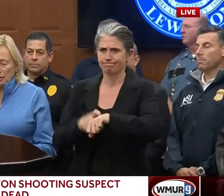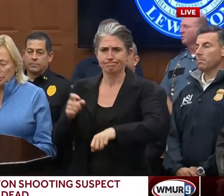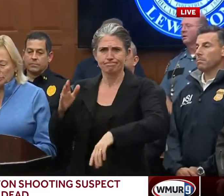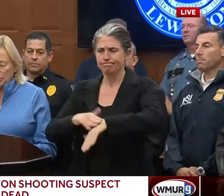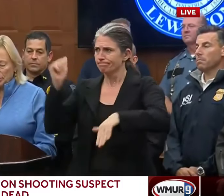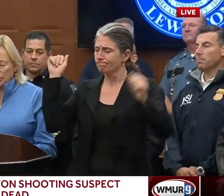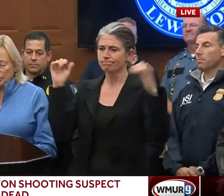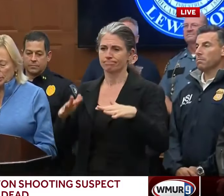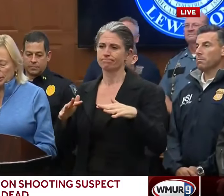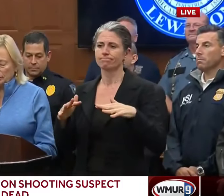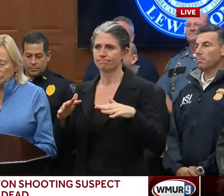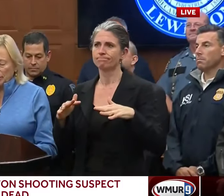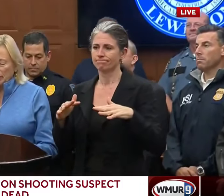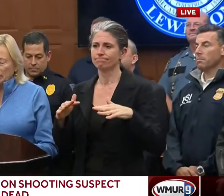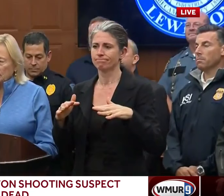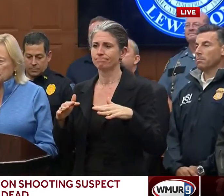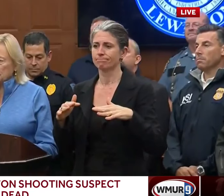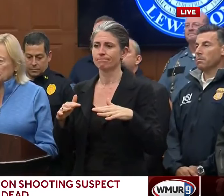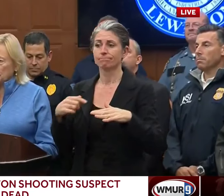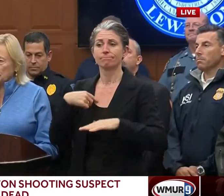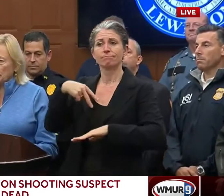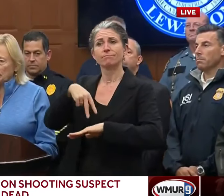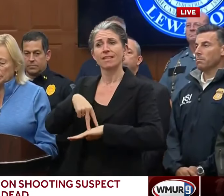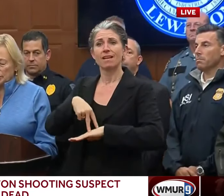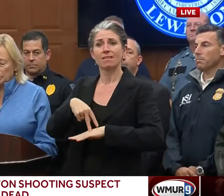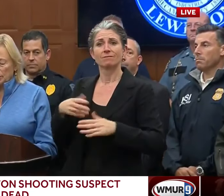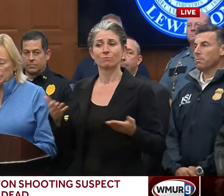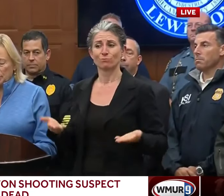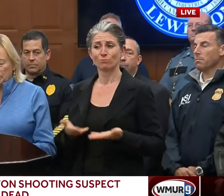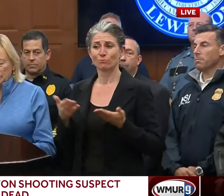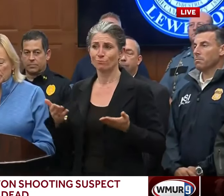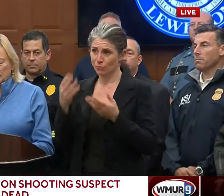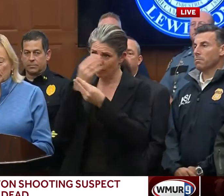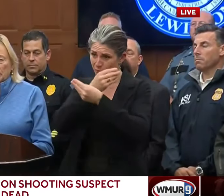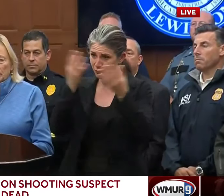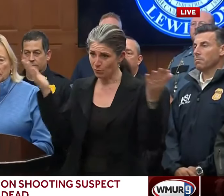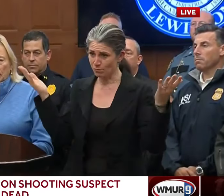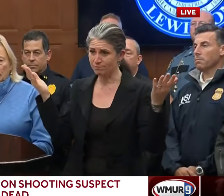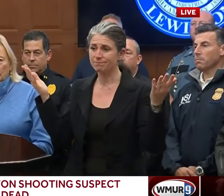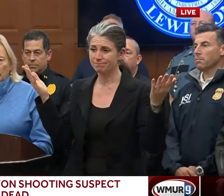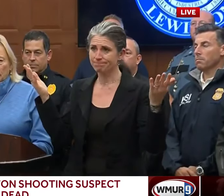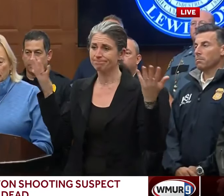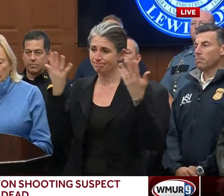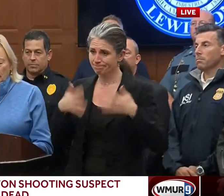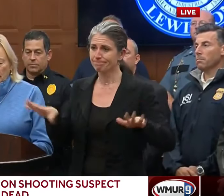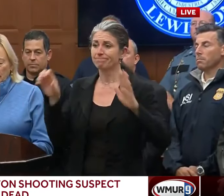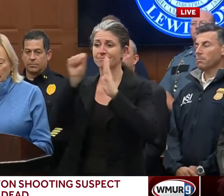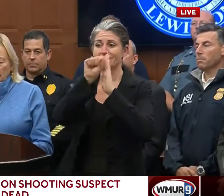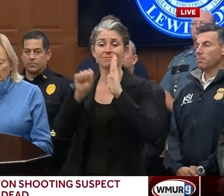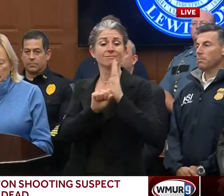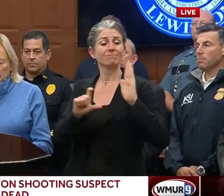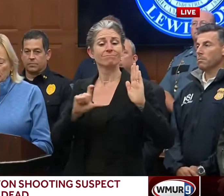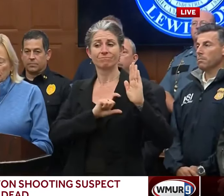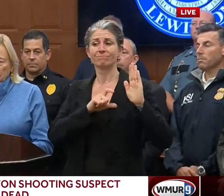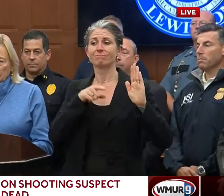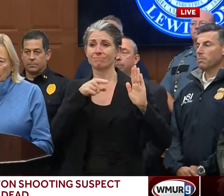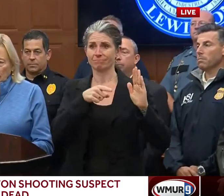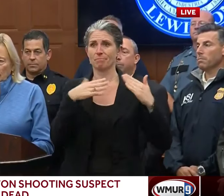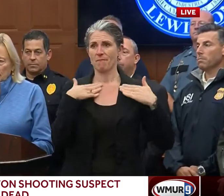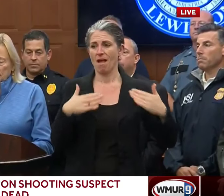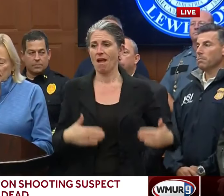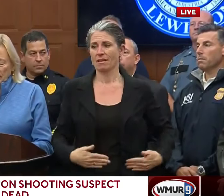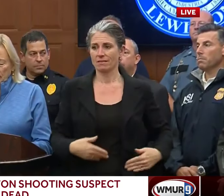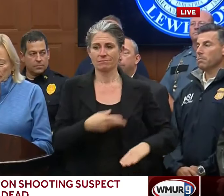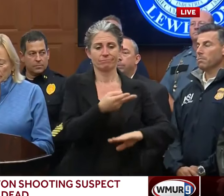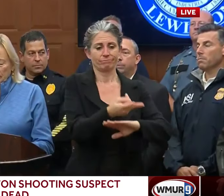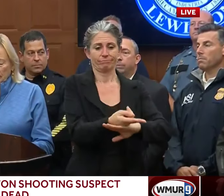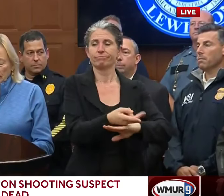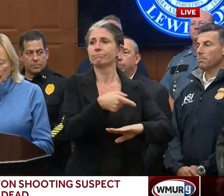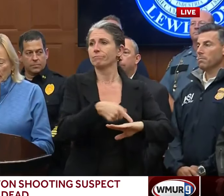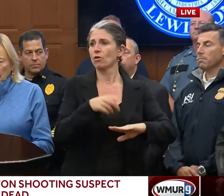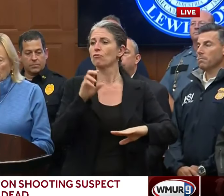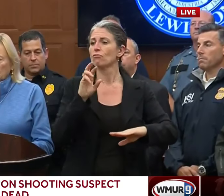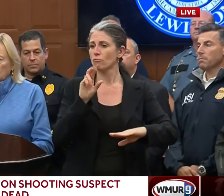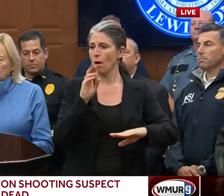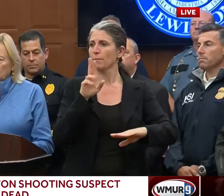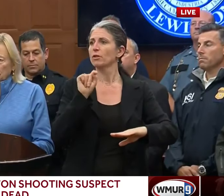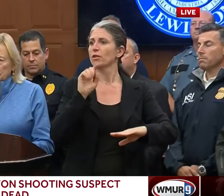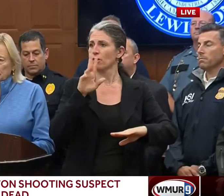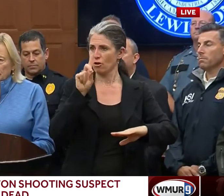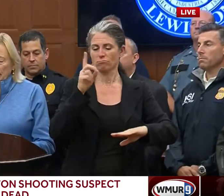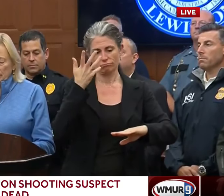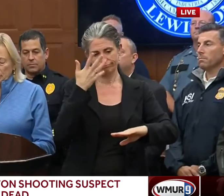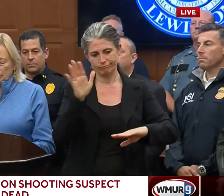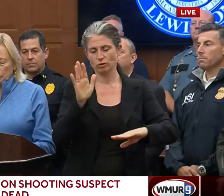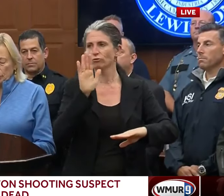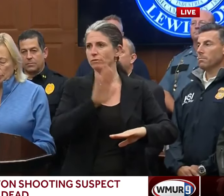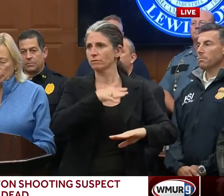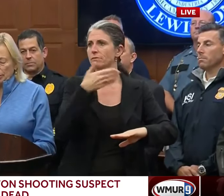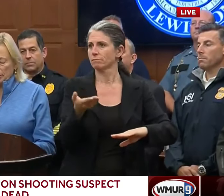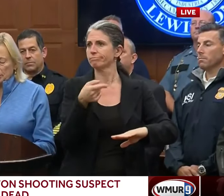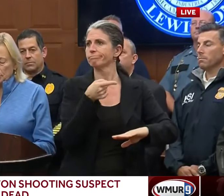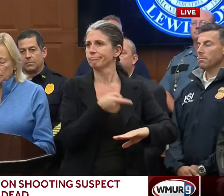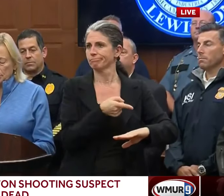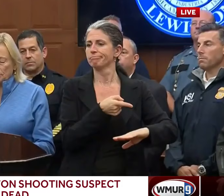COMING HERE ON SHORT NOTICE, I STAND HERE TO TONIGHT TO SIMPLY REPORT THAT THE MAINE STATE POLICE HAVE LOCATED THE BODY OF ROBERT COD IN LISBON.